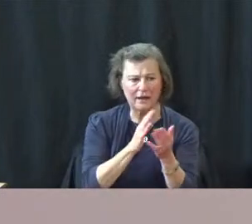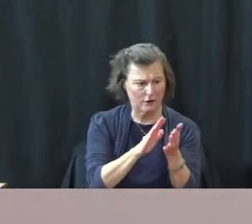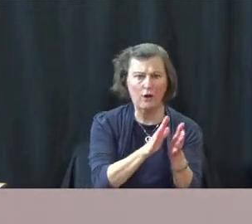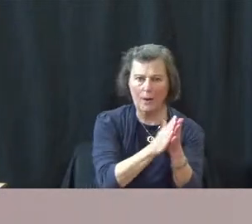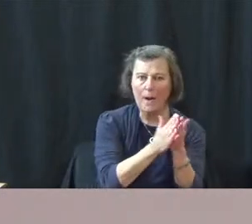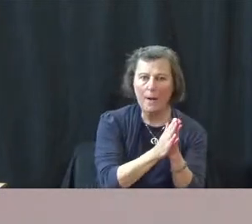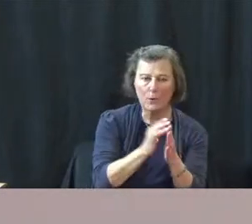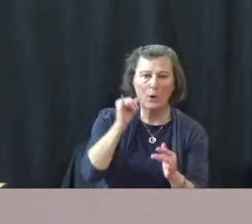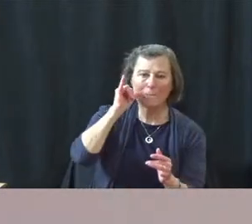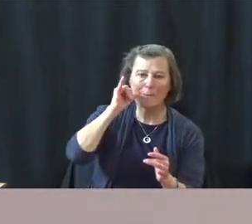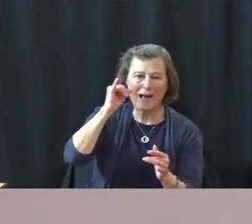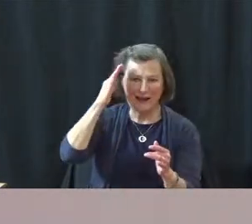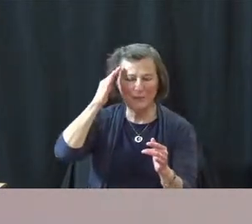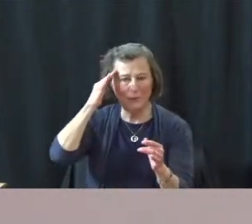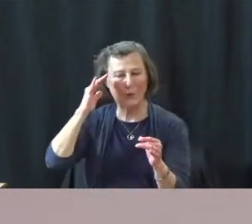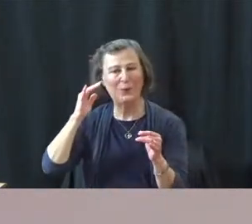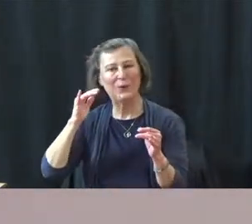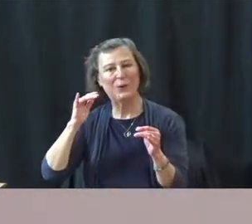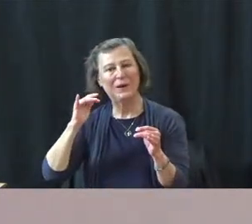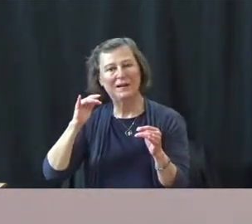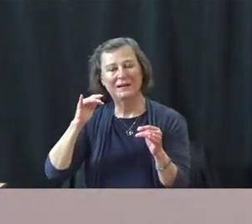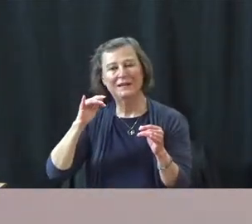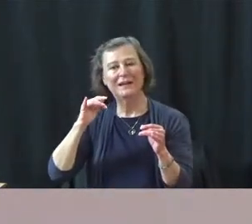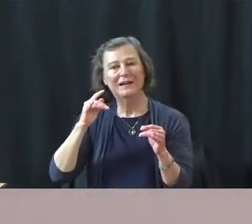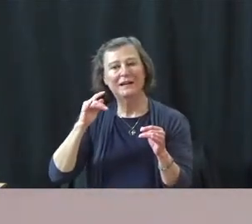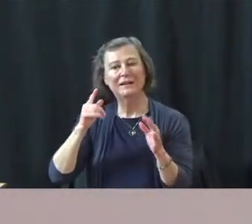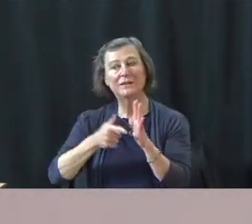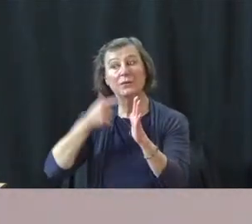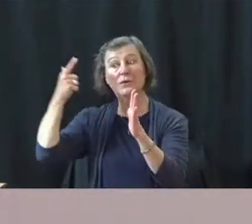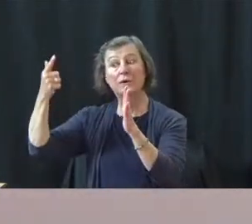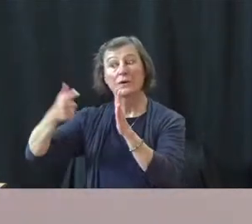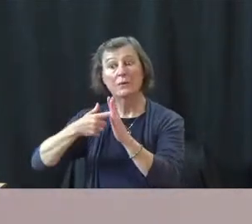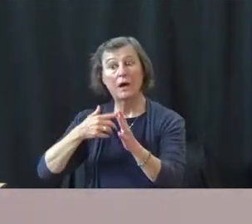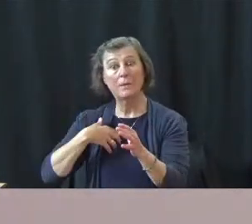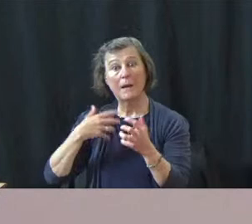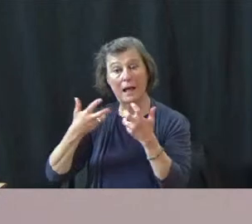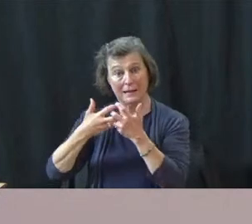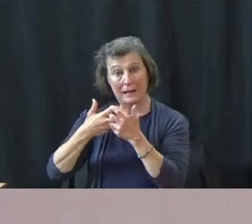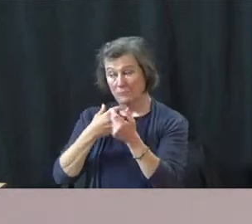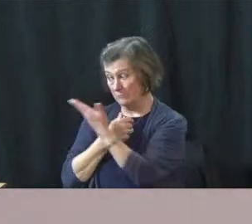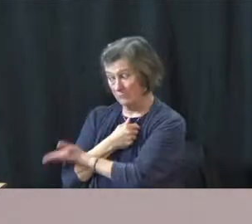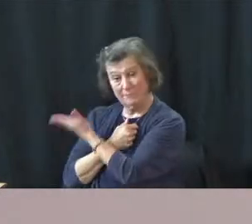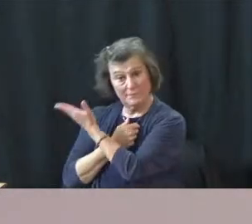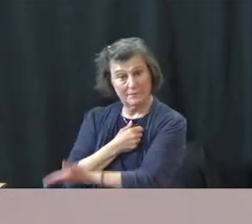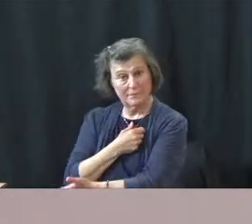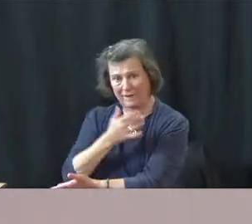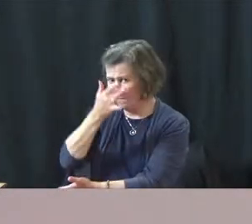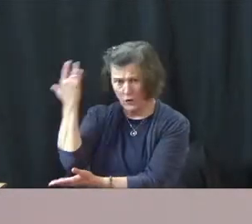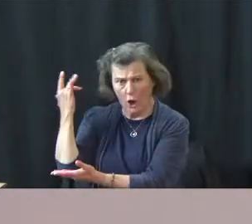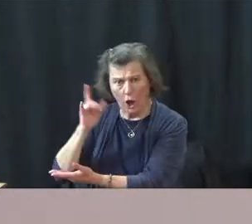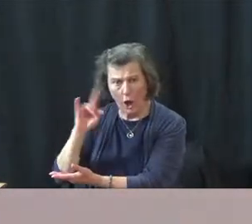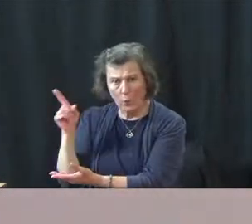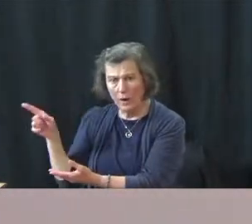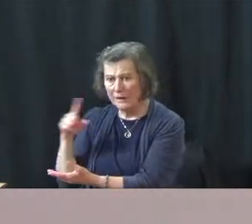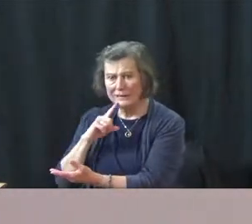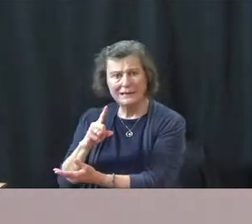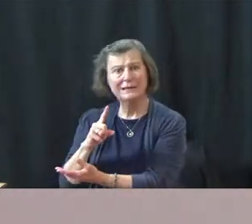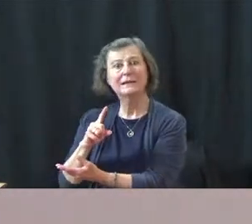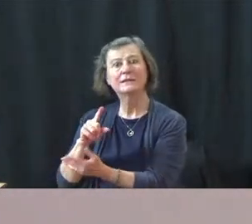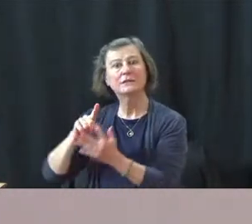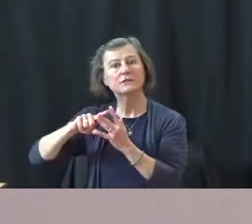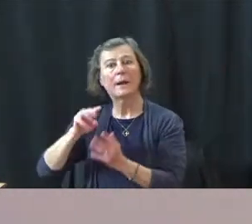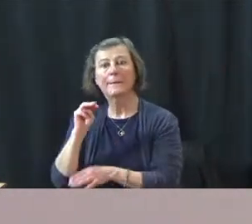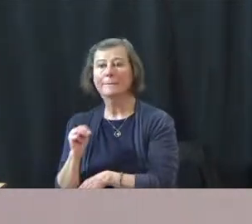And from time to time, my classmate forgot where he was and he began to hum this catchy